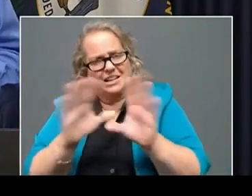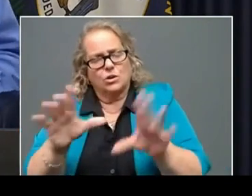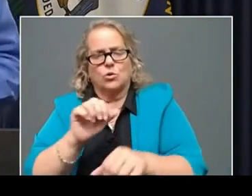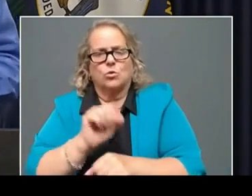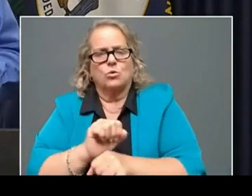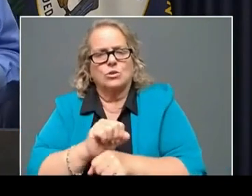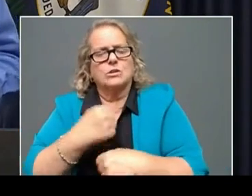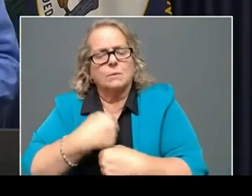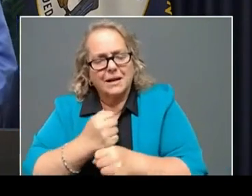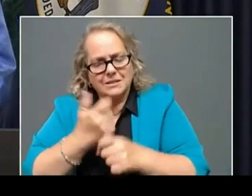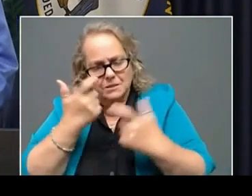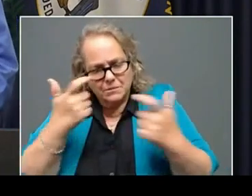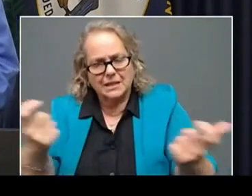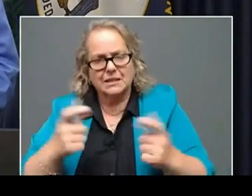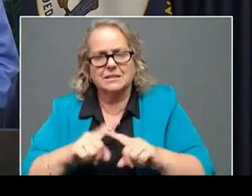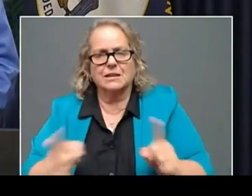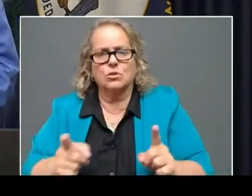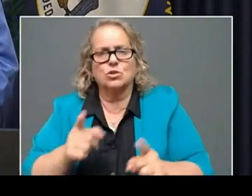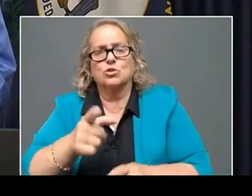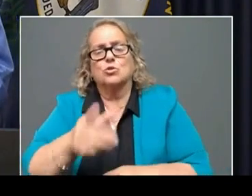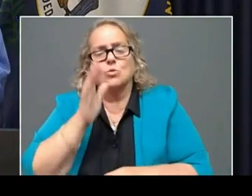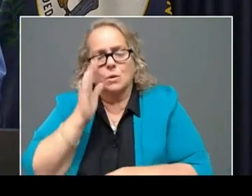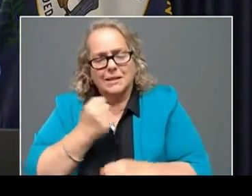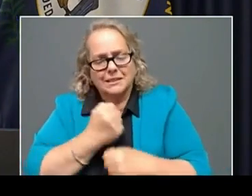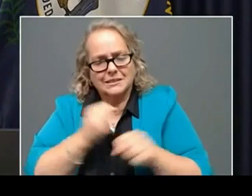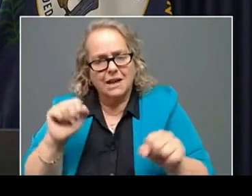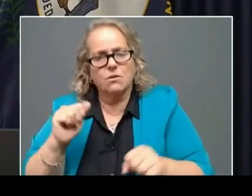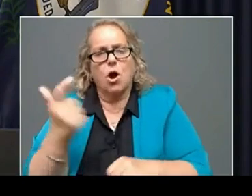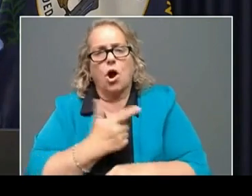will be safer and all of us will be safer if we all get vaccinated. Thank you very much